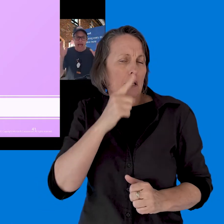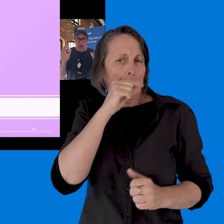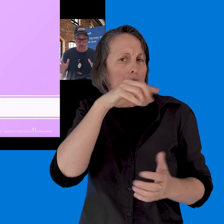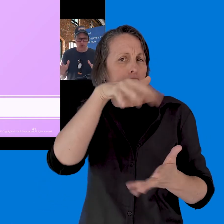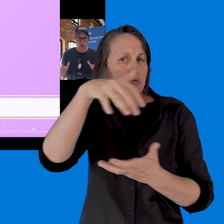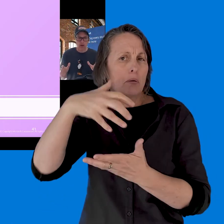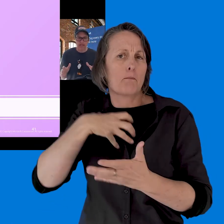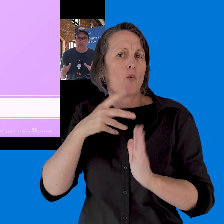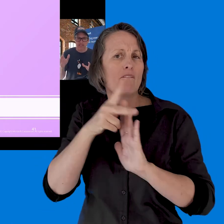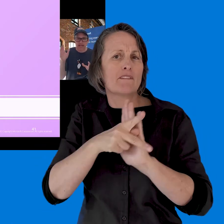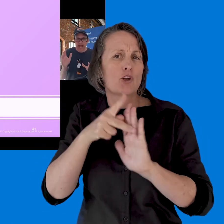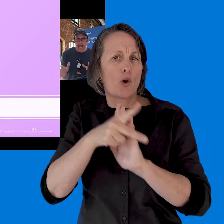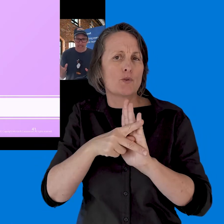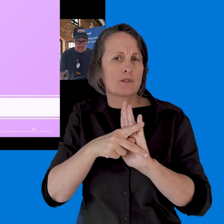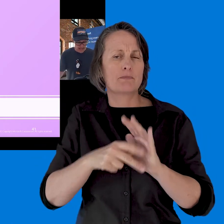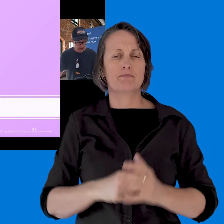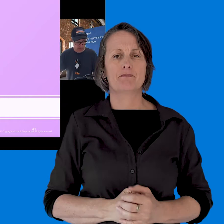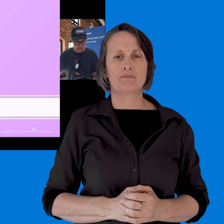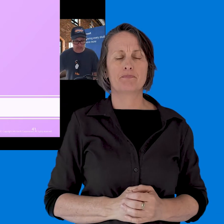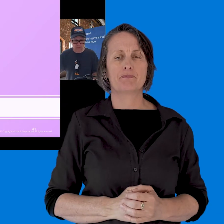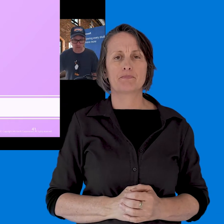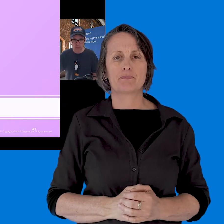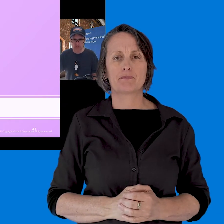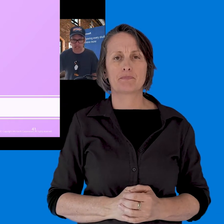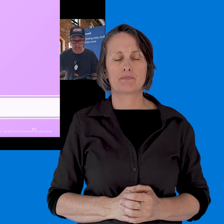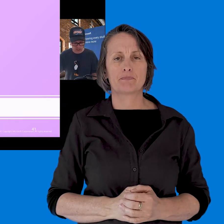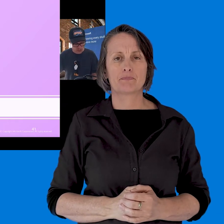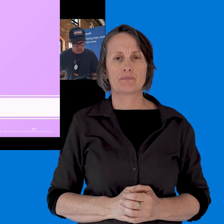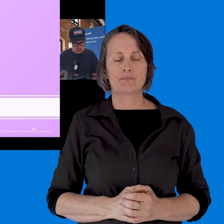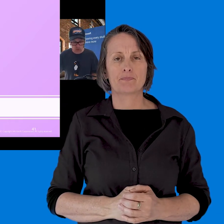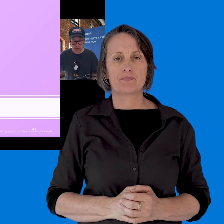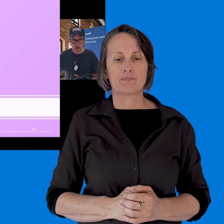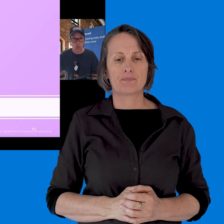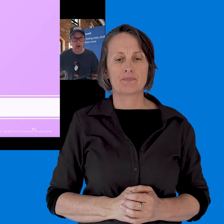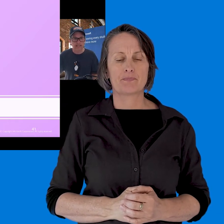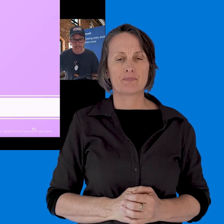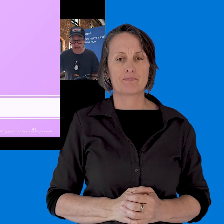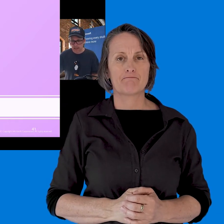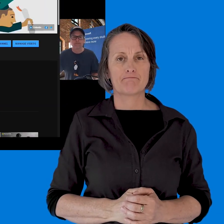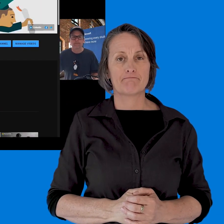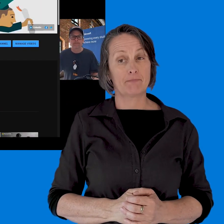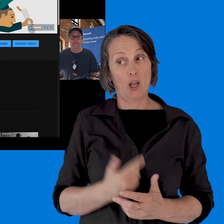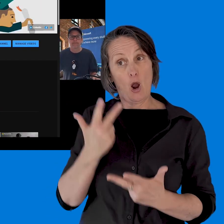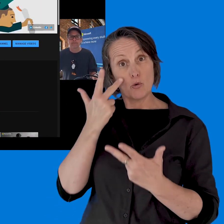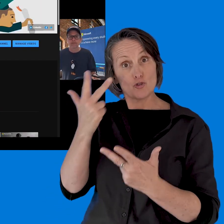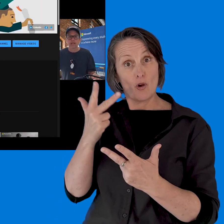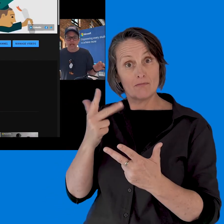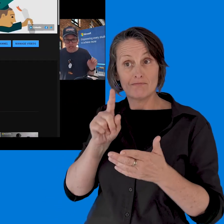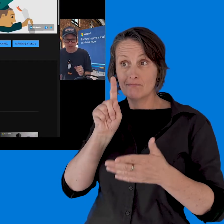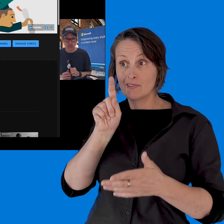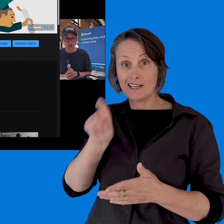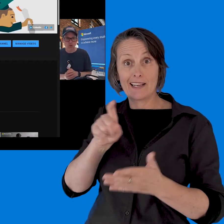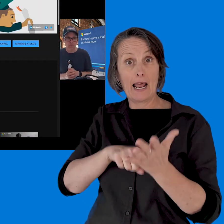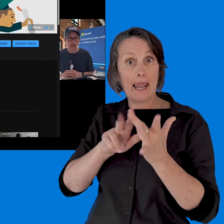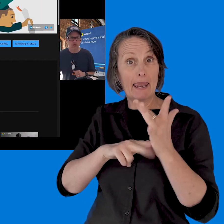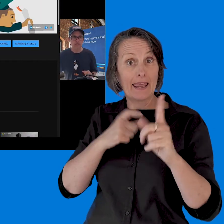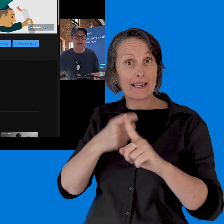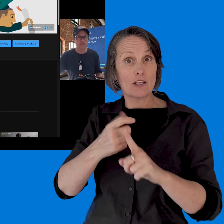However, you want to access that aka.ms/TroyYT. Let me show you what that looks like,